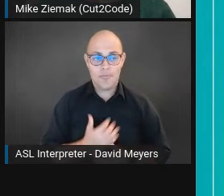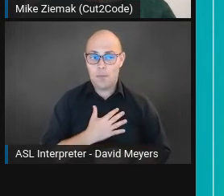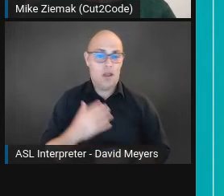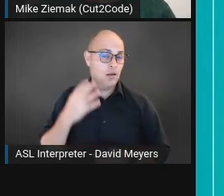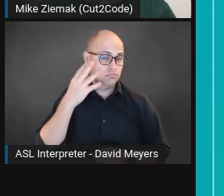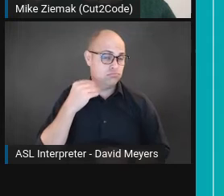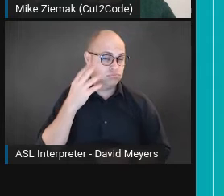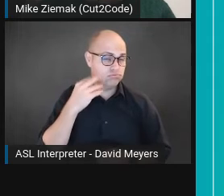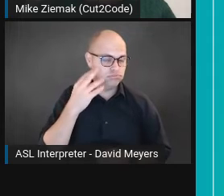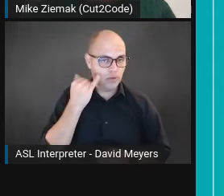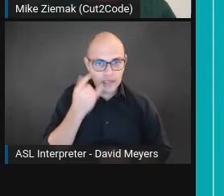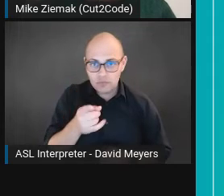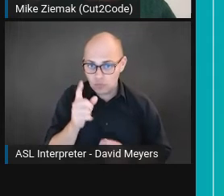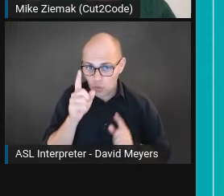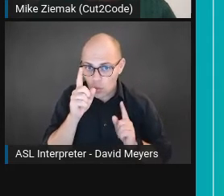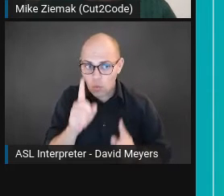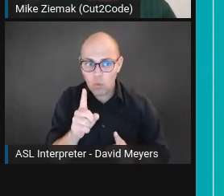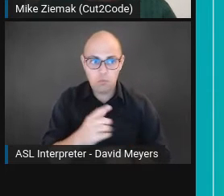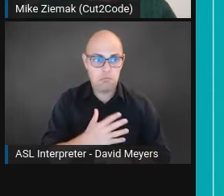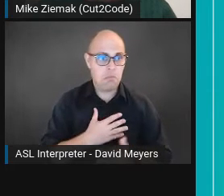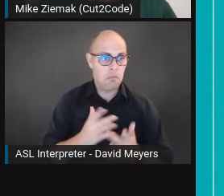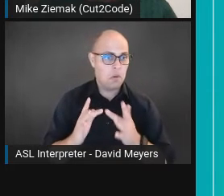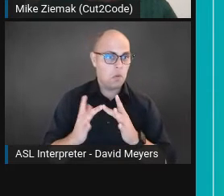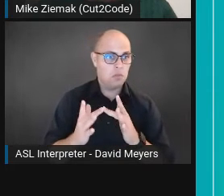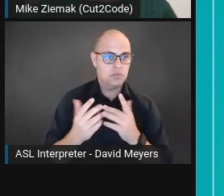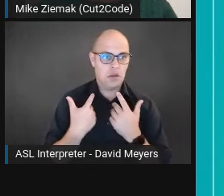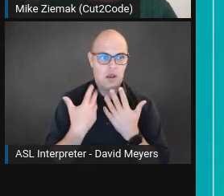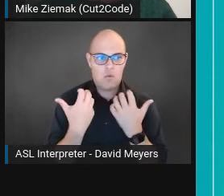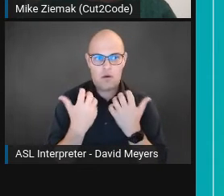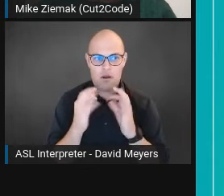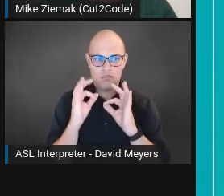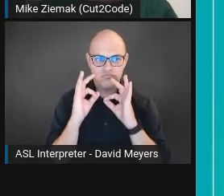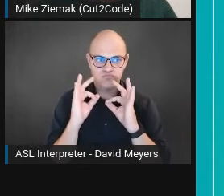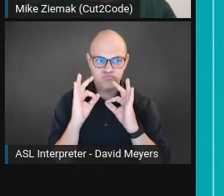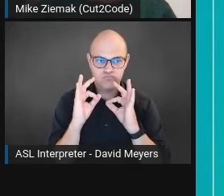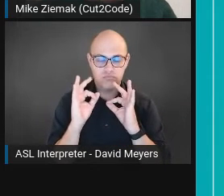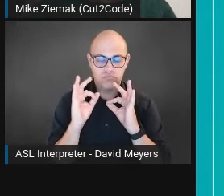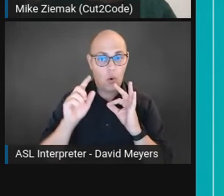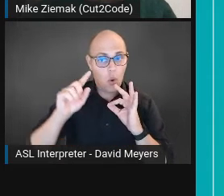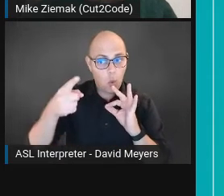that your website is only compliant with the standards